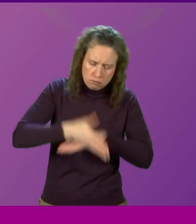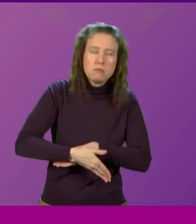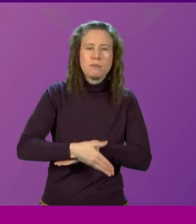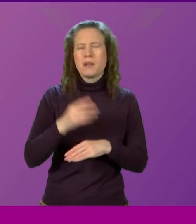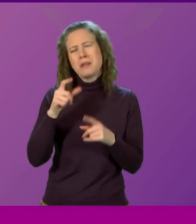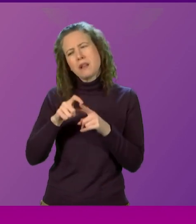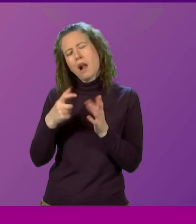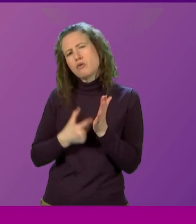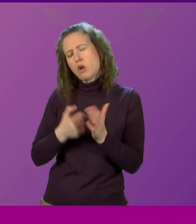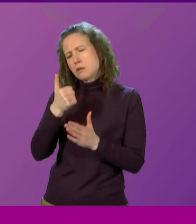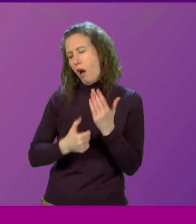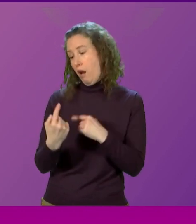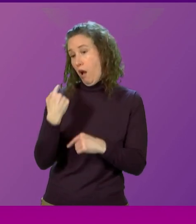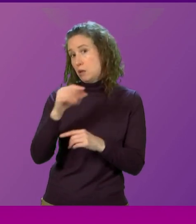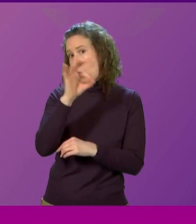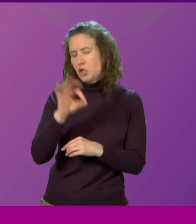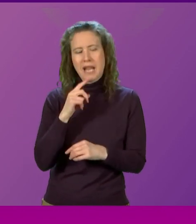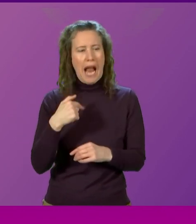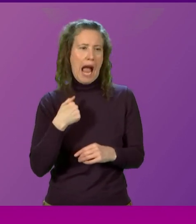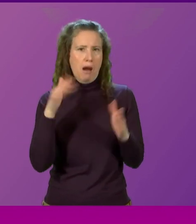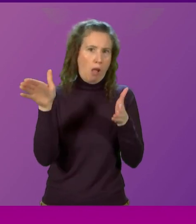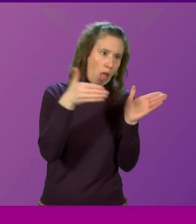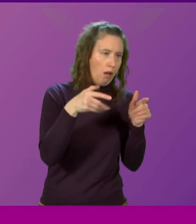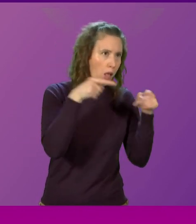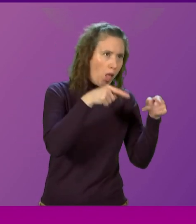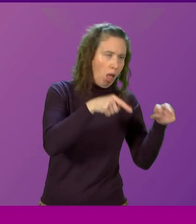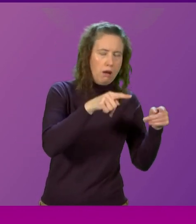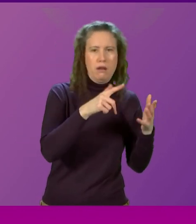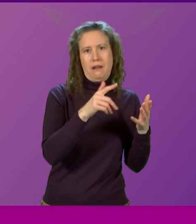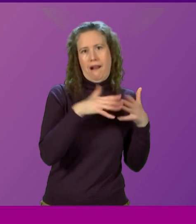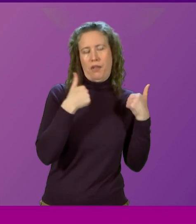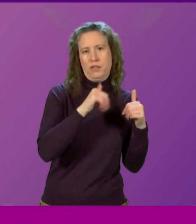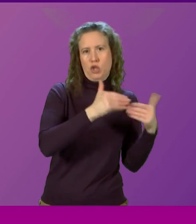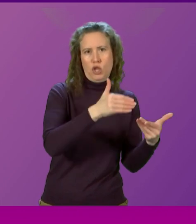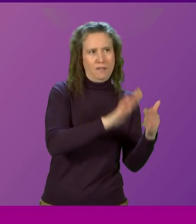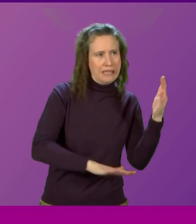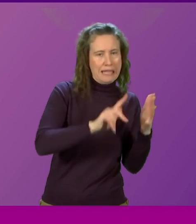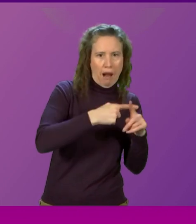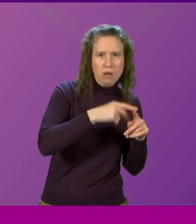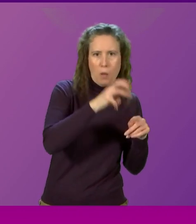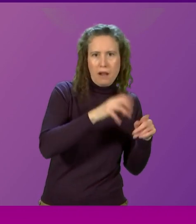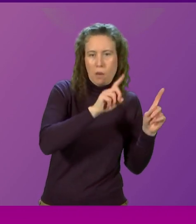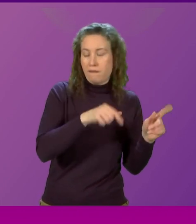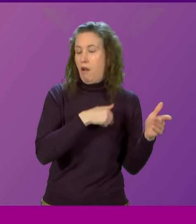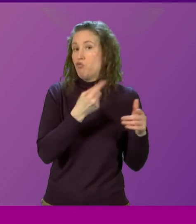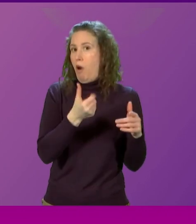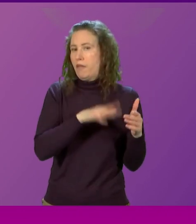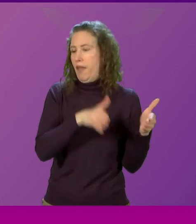Douglas Ross started his previous question by saying that I spent more time attacking the health service elsewhere than I did talking about the Scottish health service.